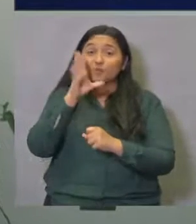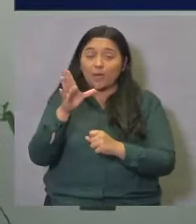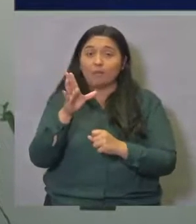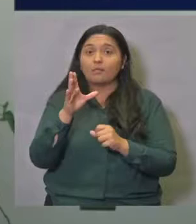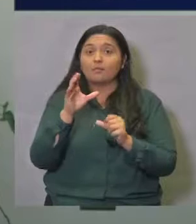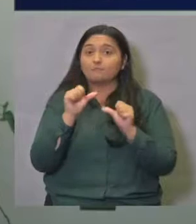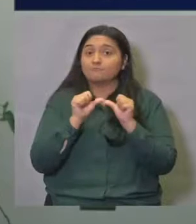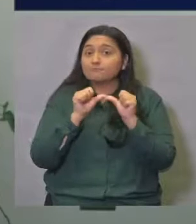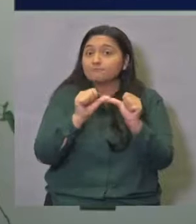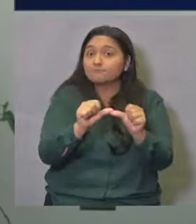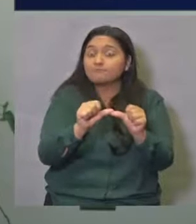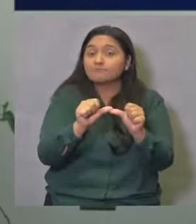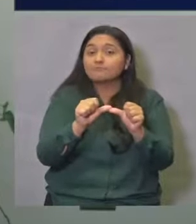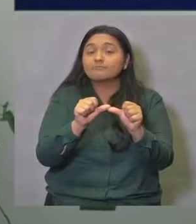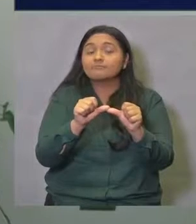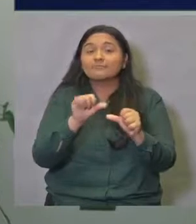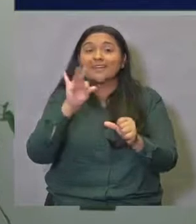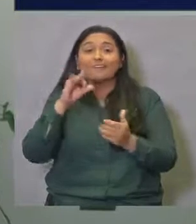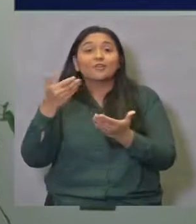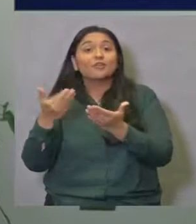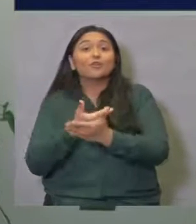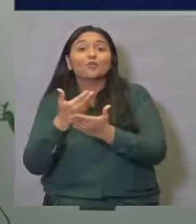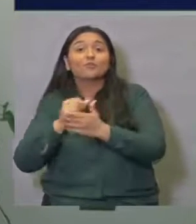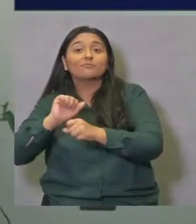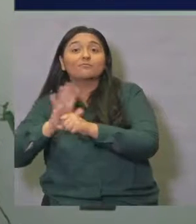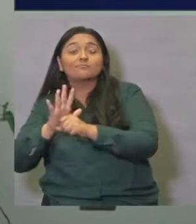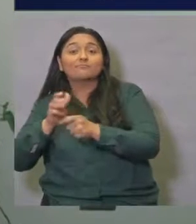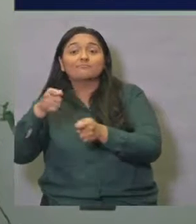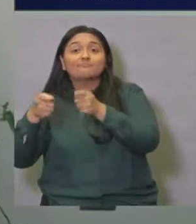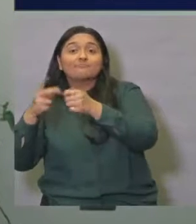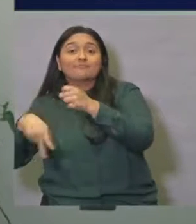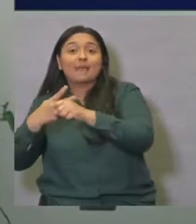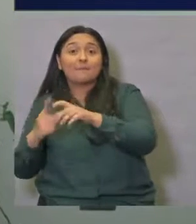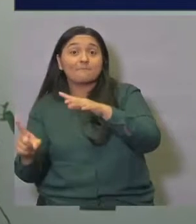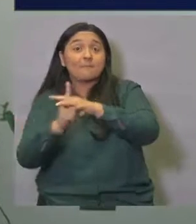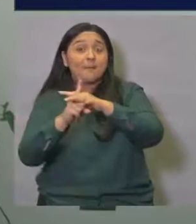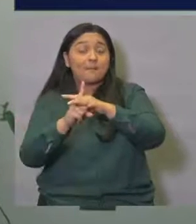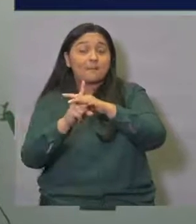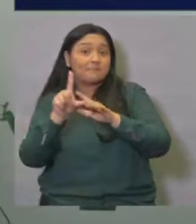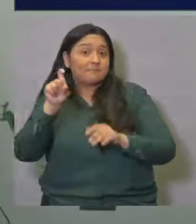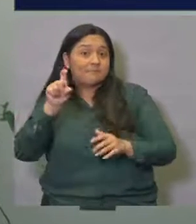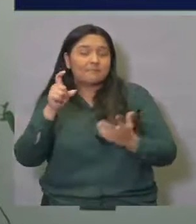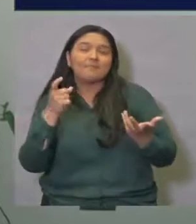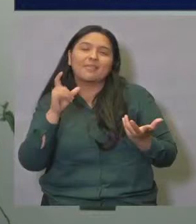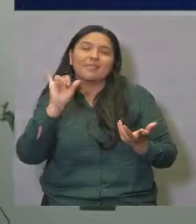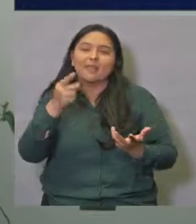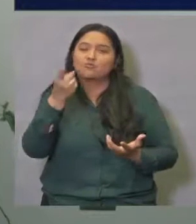HOW MUCH IS THAT PROTECTION GOING TO HOLD COMPLETELY AGAINST